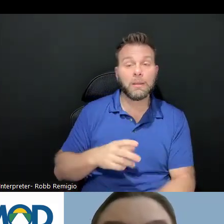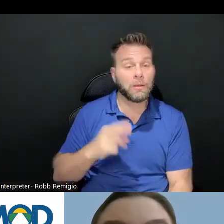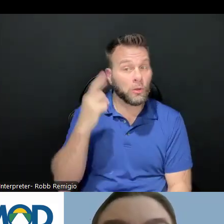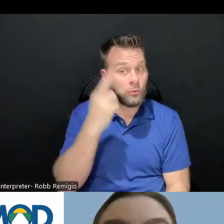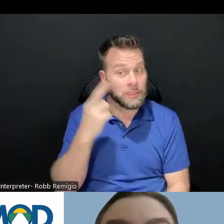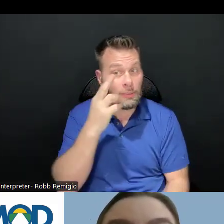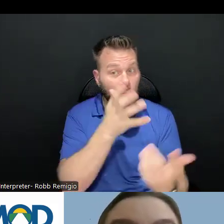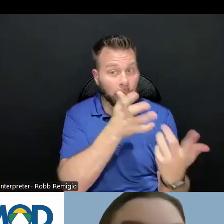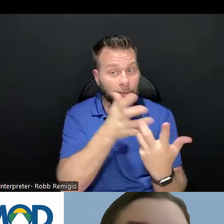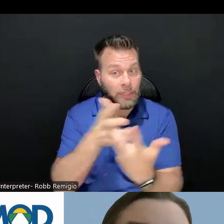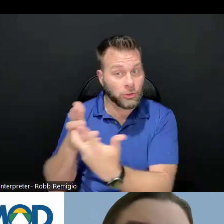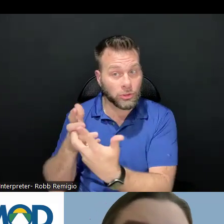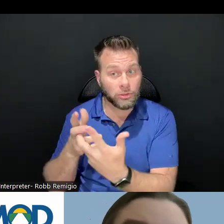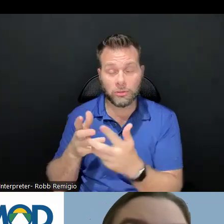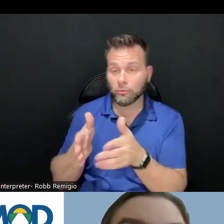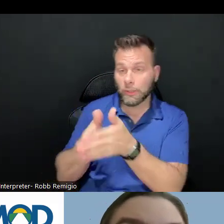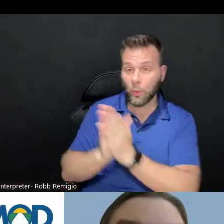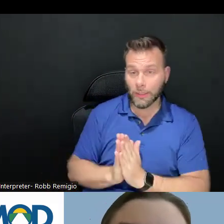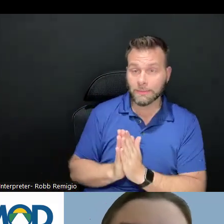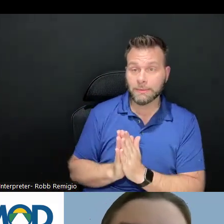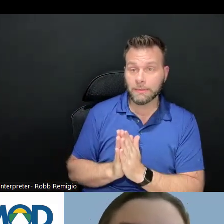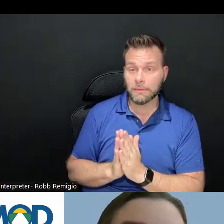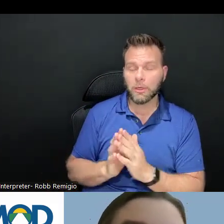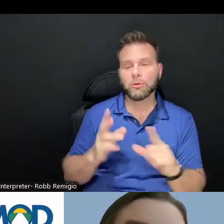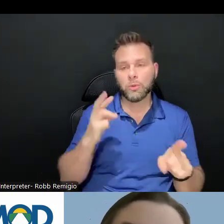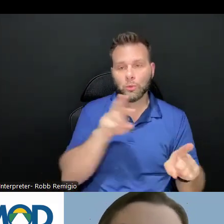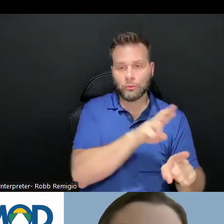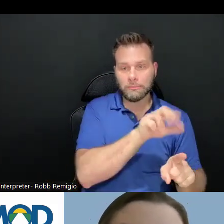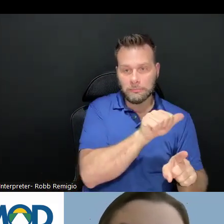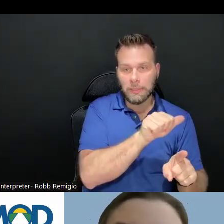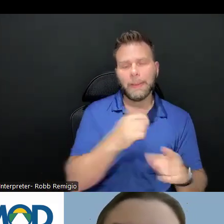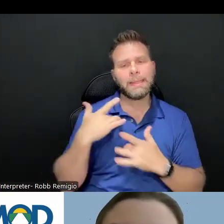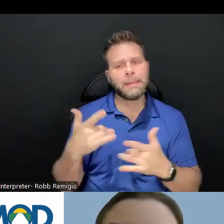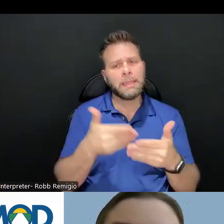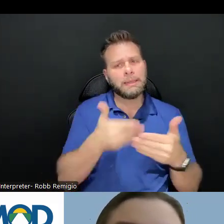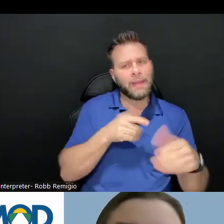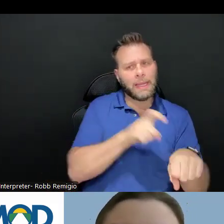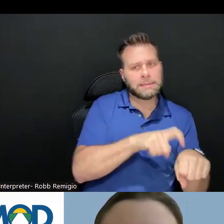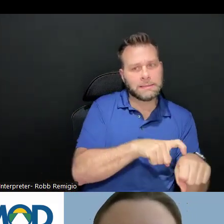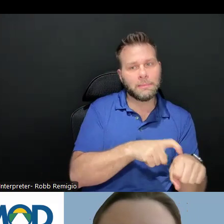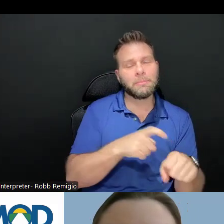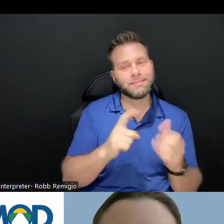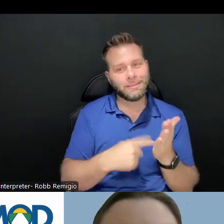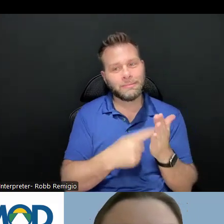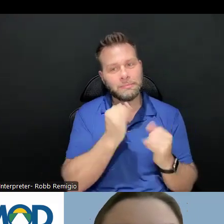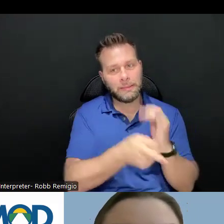ASL at an upcoming meeting. Reasonable modification requests on the flip side are usually made in advance but